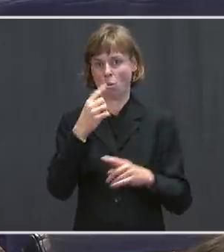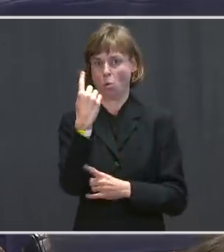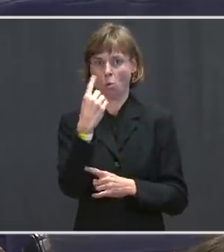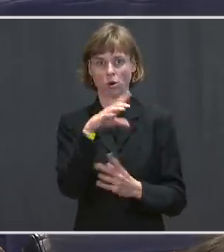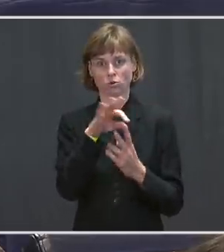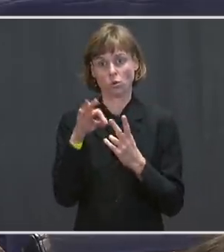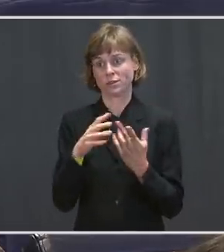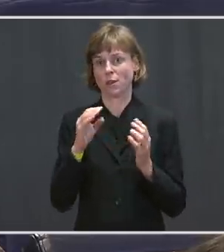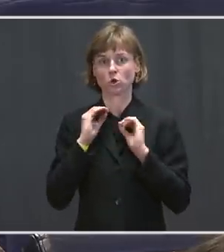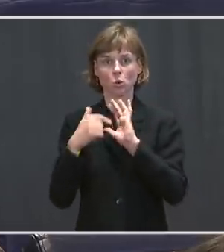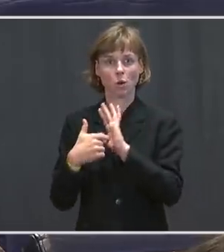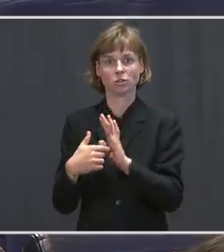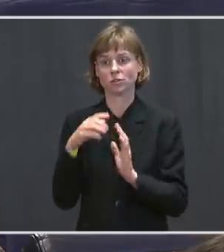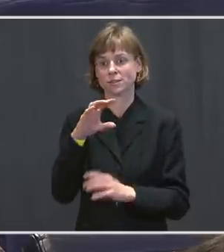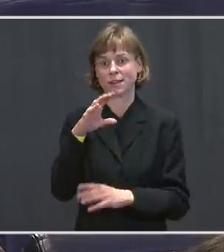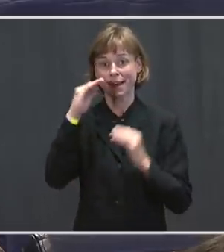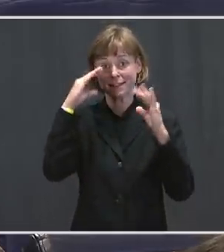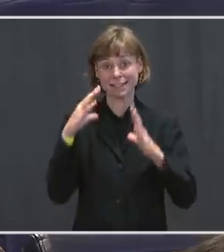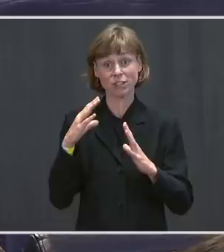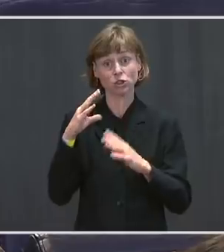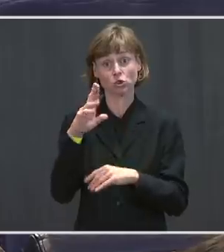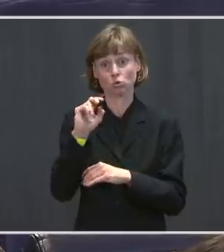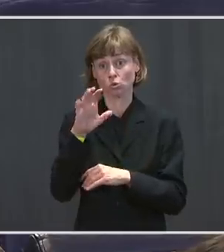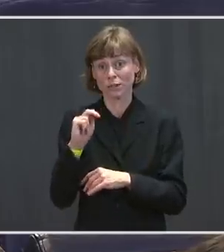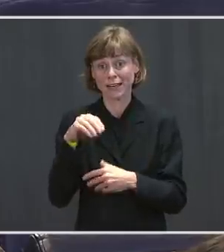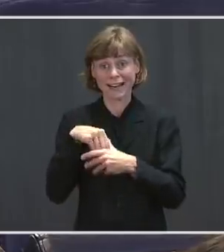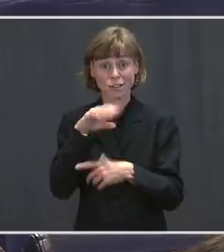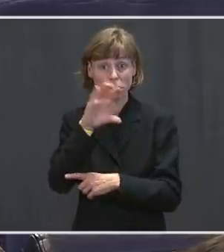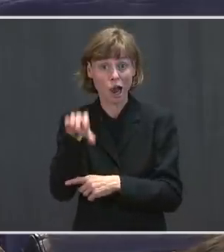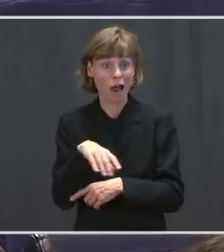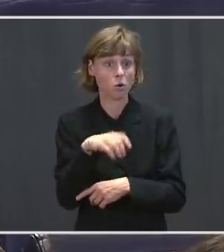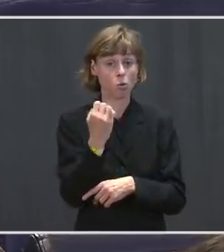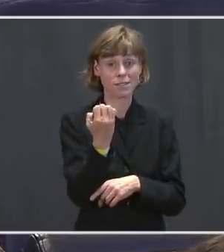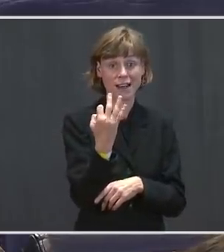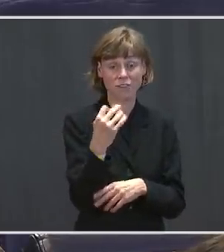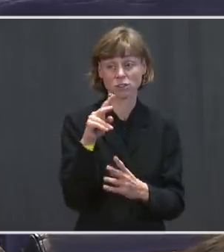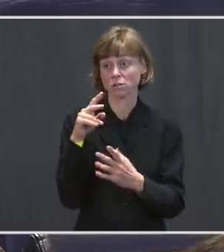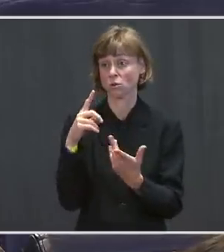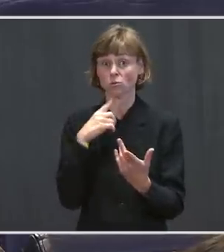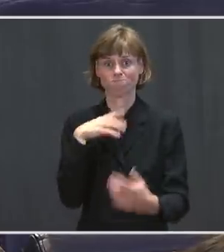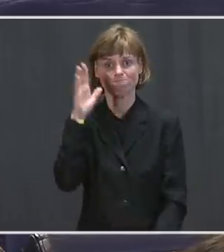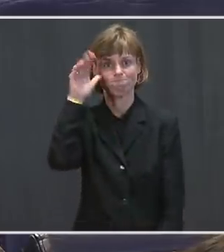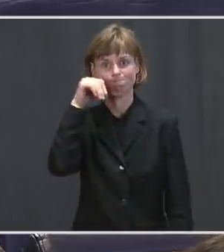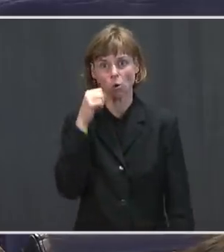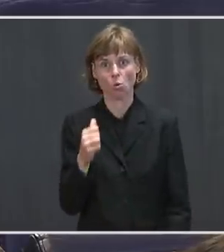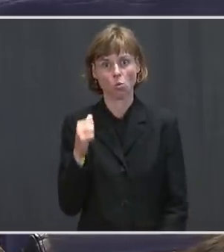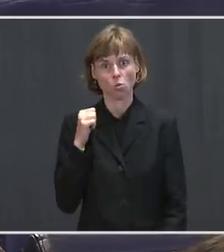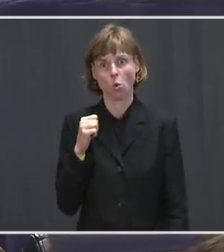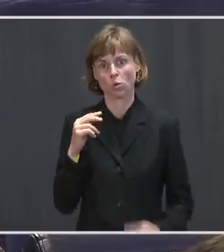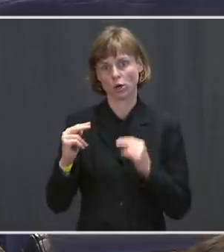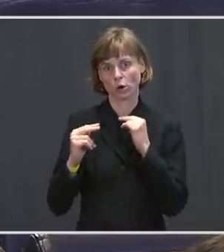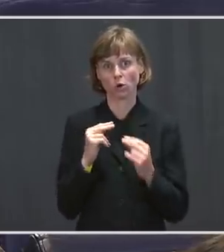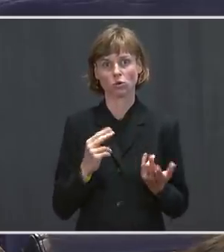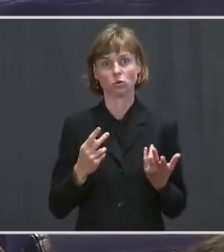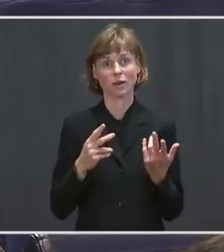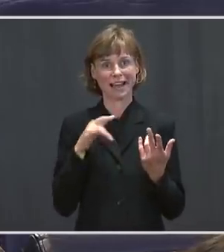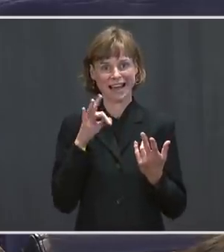or San Francisco are willing to budge at this point, if it comes down to a binary choice, who would the president choose, the kids or the teachers?